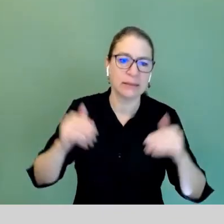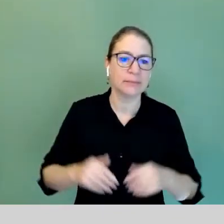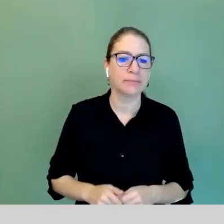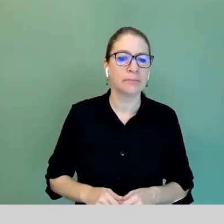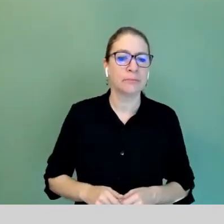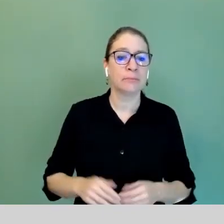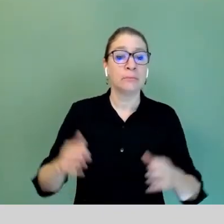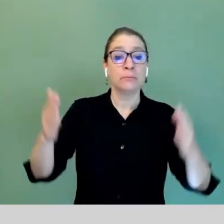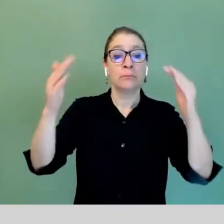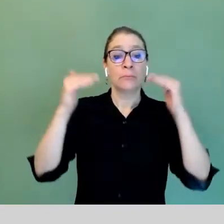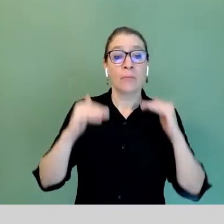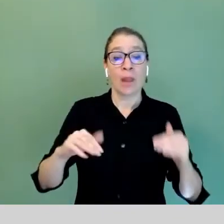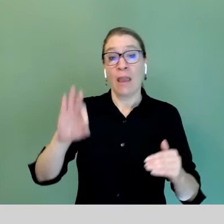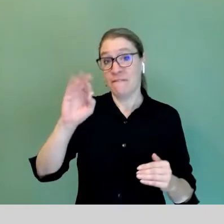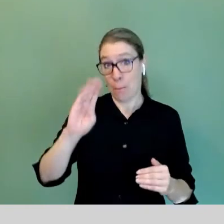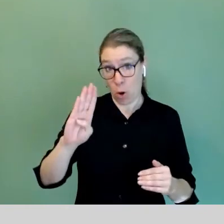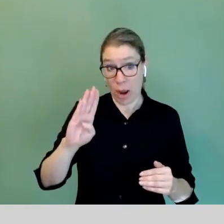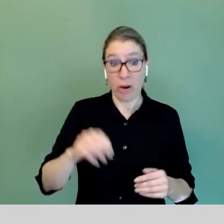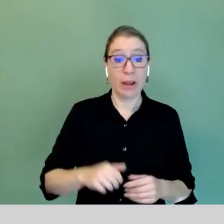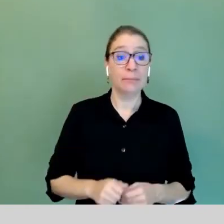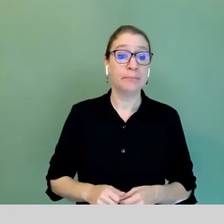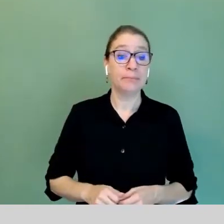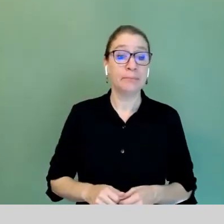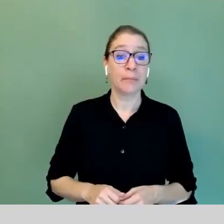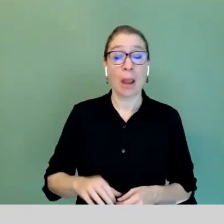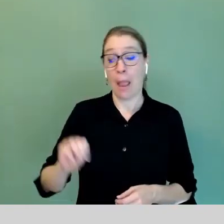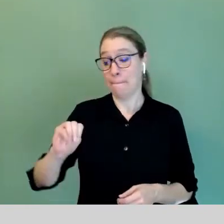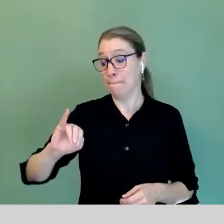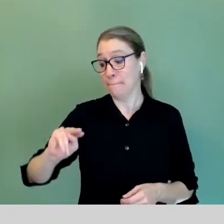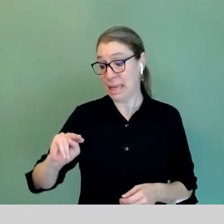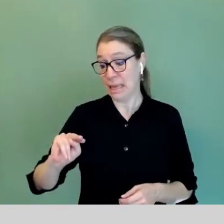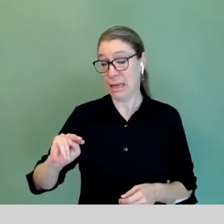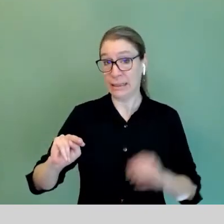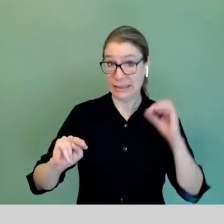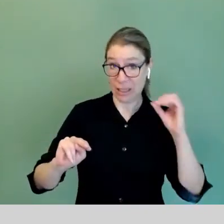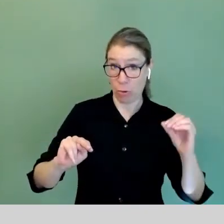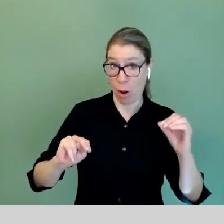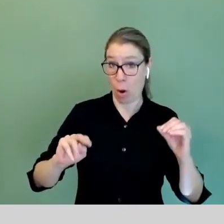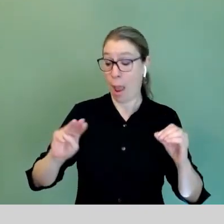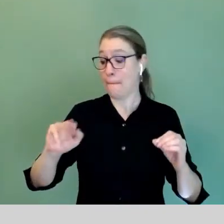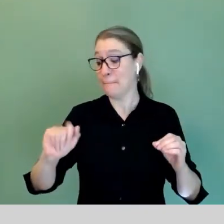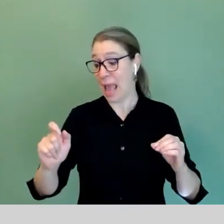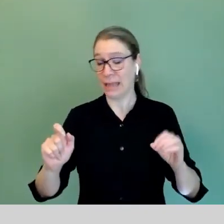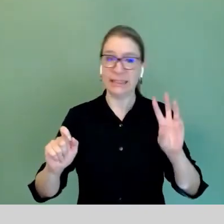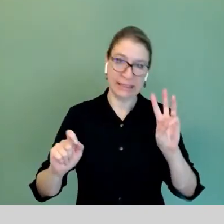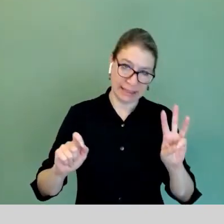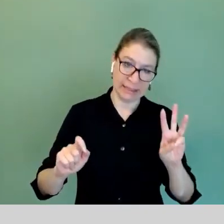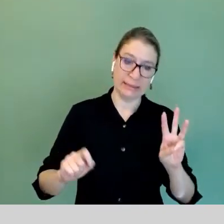And if we use the February data on that, we can see the min is zero and the max is six here.